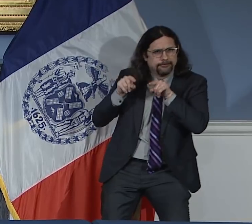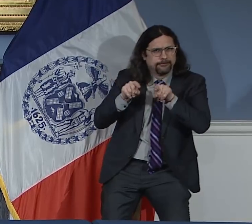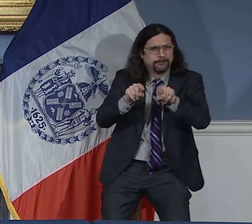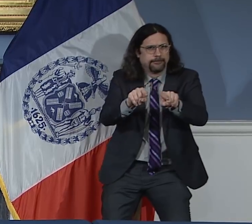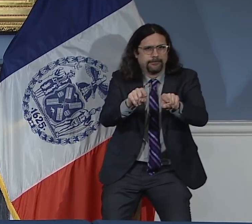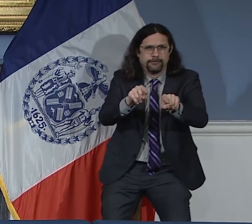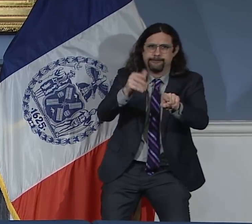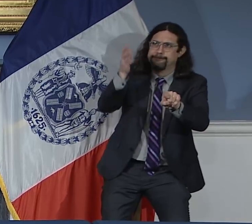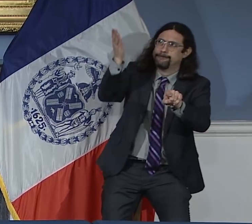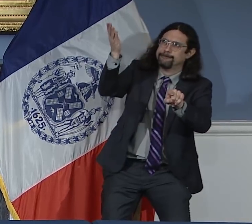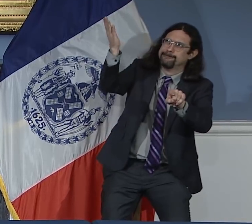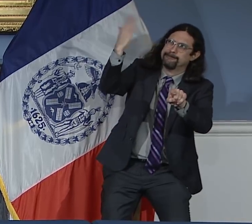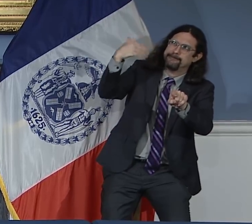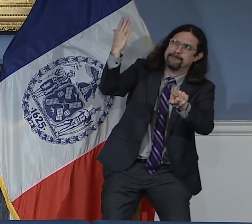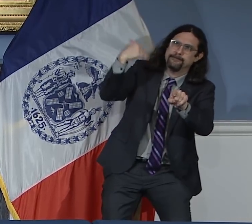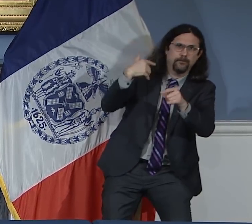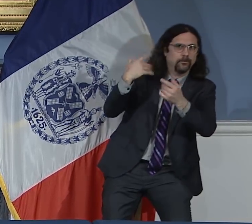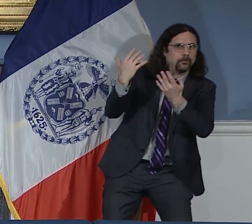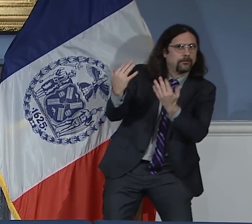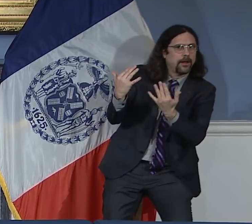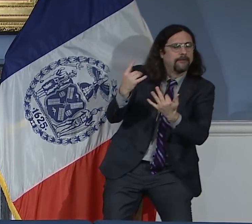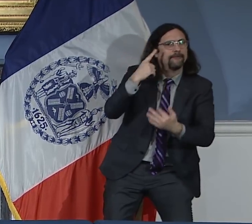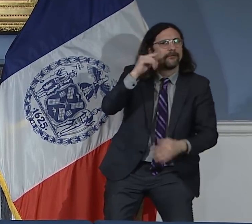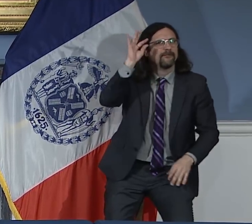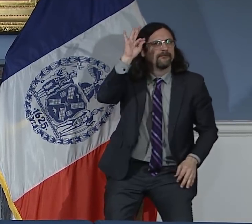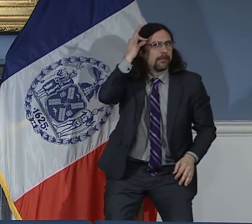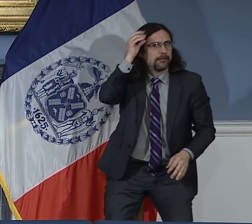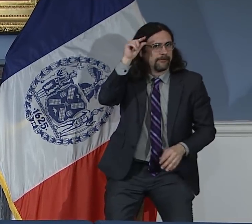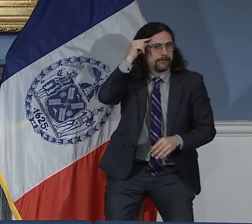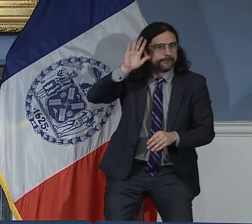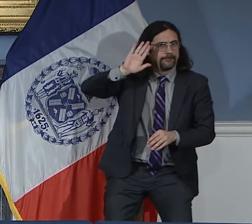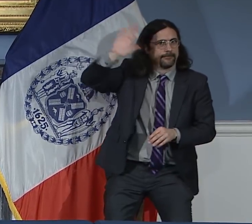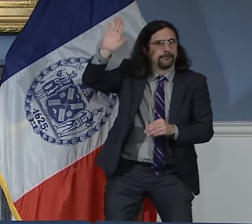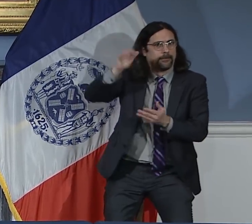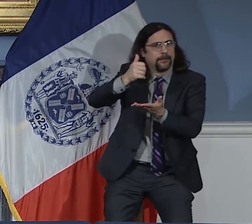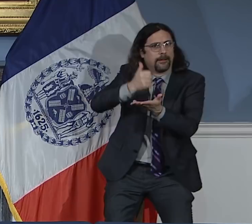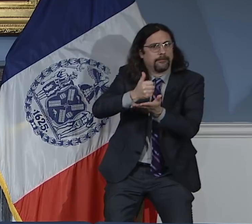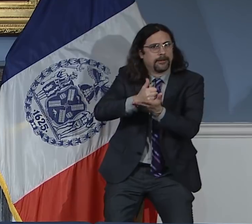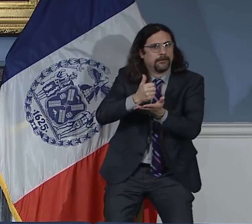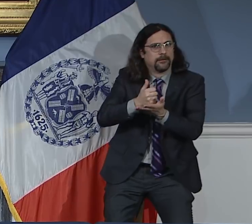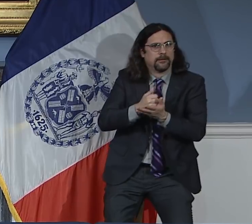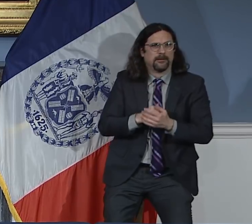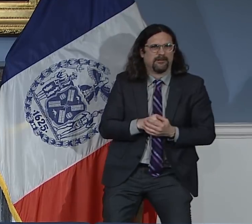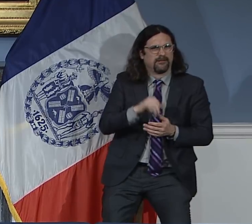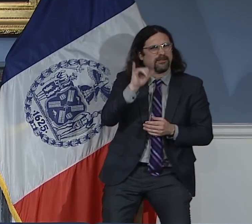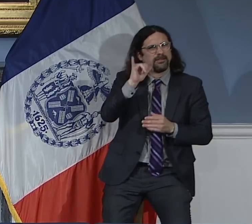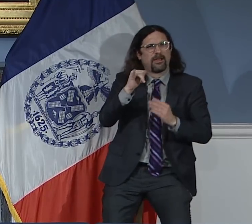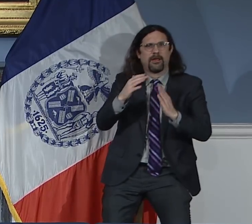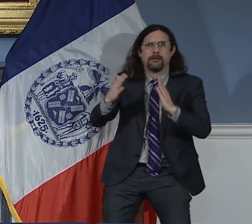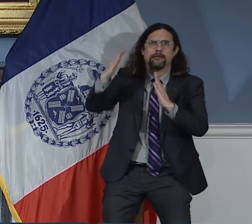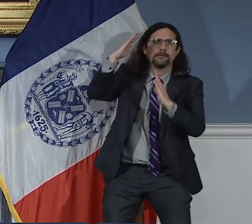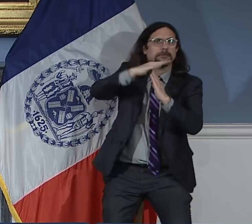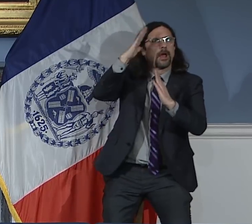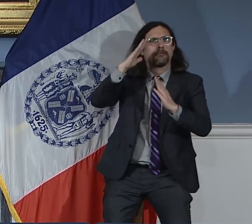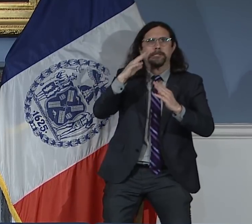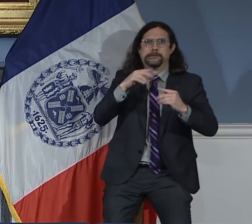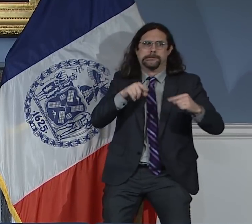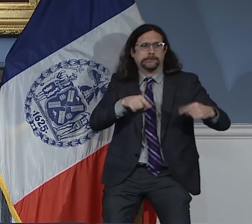WE ALL ARE WAITING FOR FEDERAL HELP THAT STILL IS NOT ARRIVING.